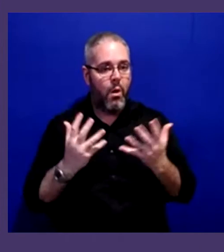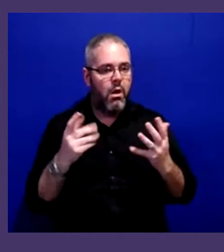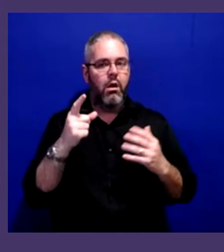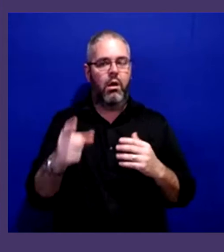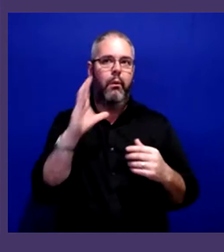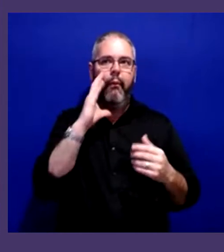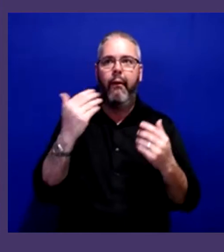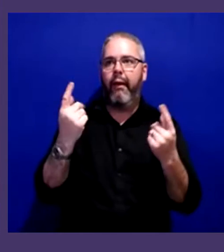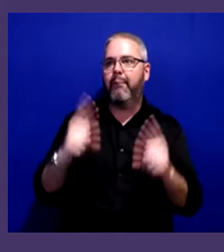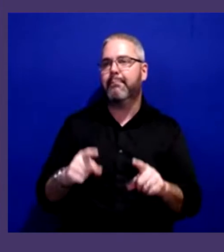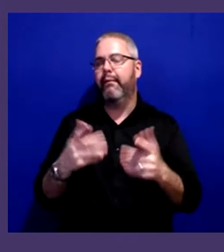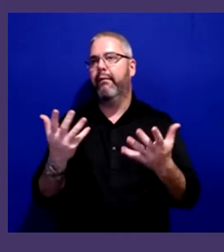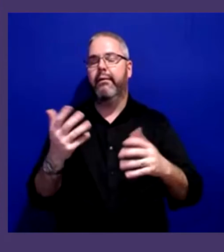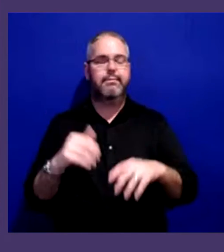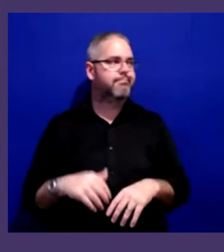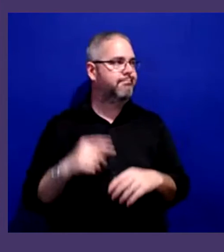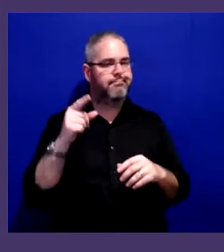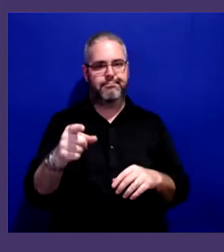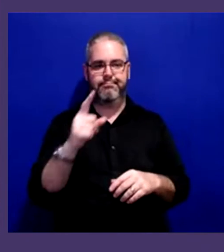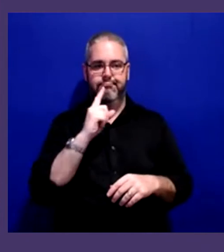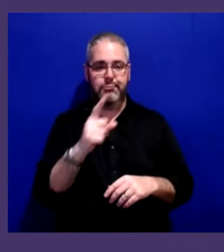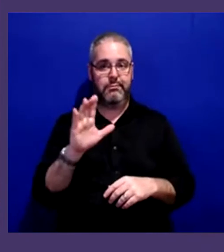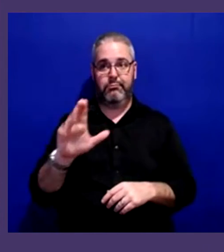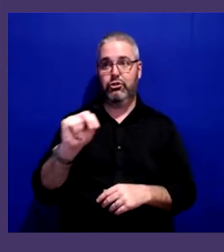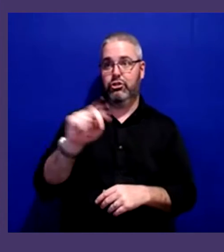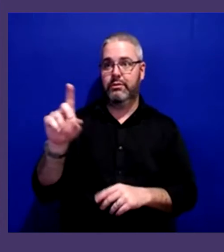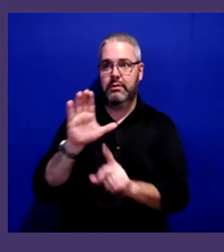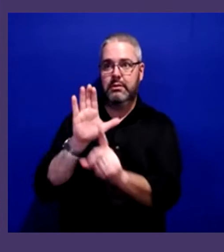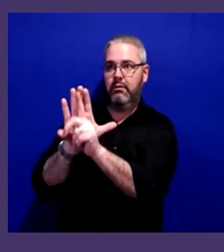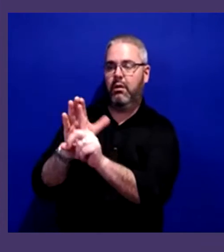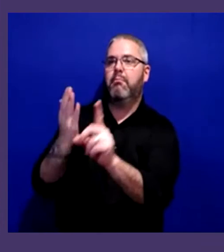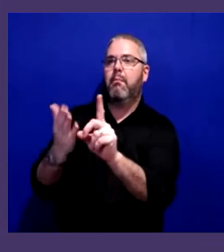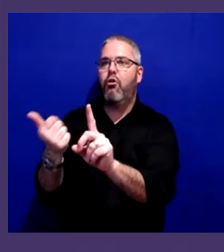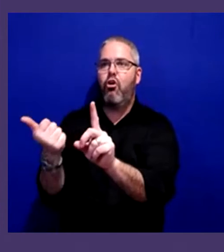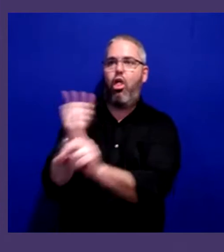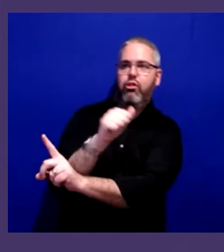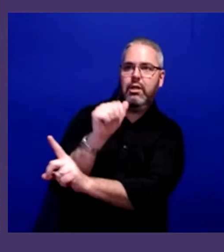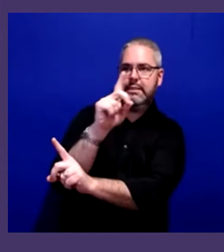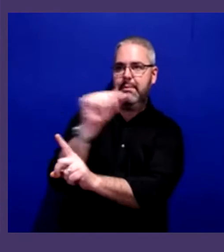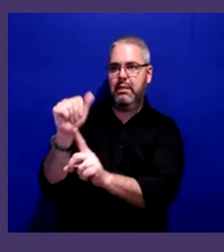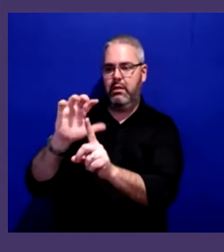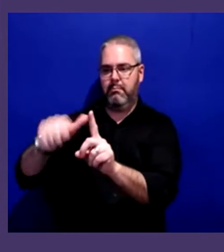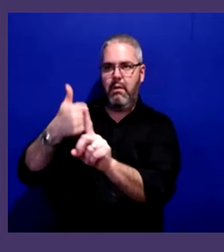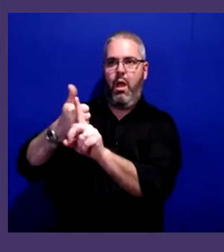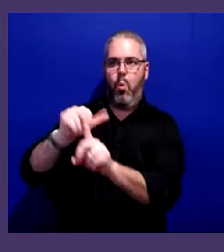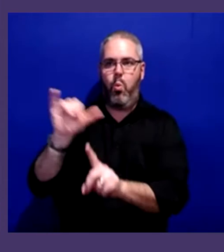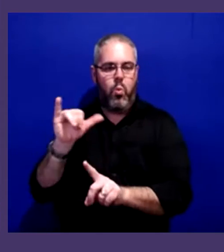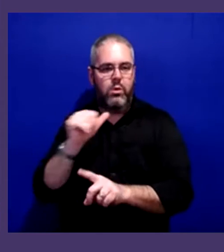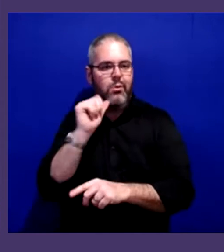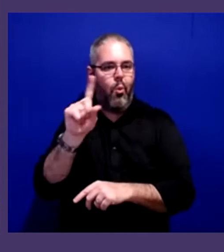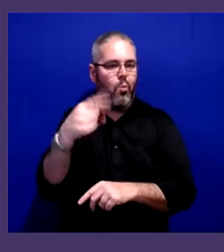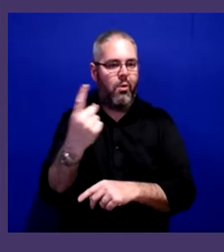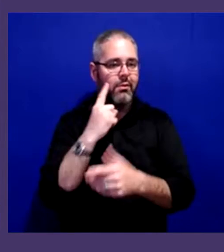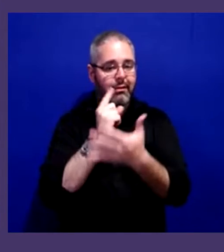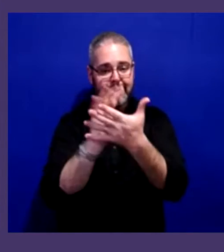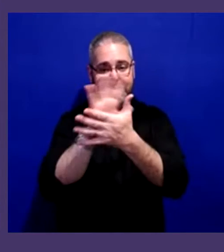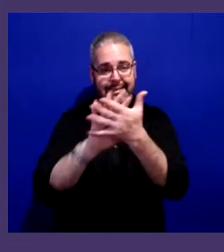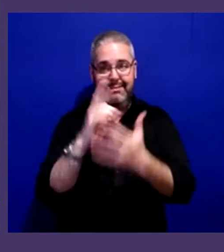are neurodivergent might have other disabilities as well. It doesn't look like just designing a singular type of experience.